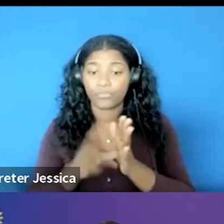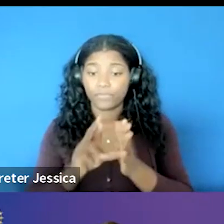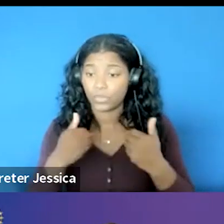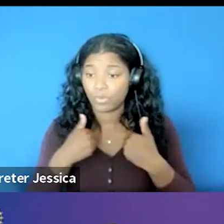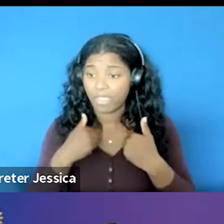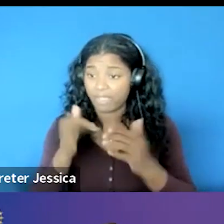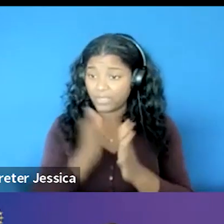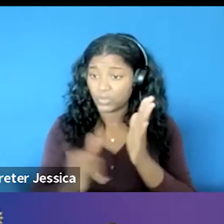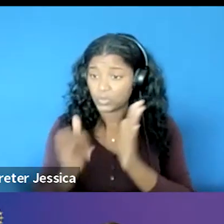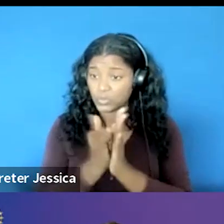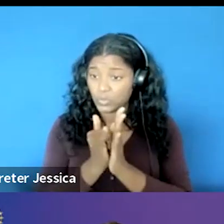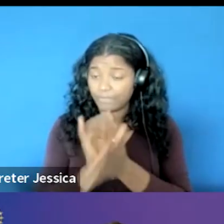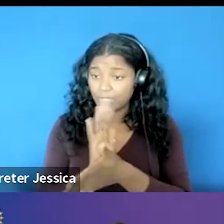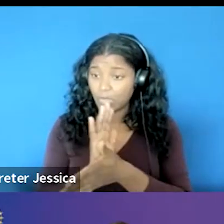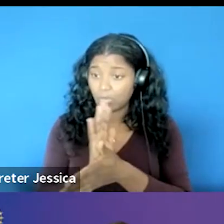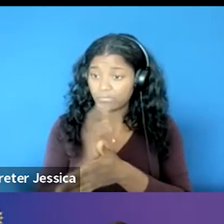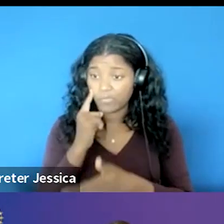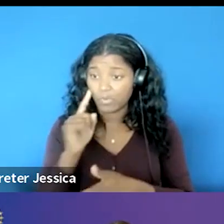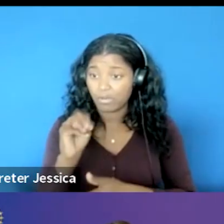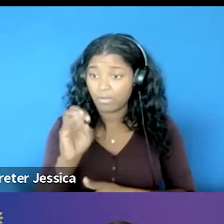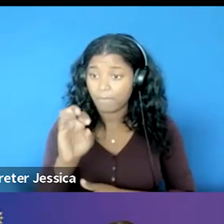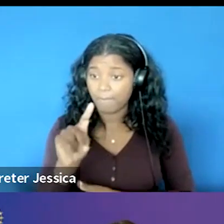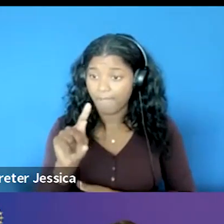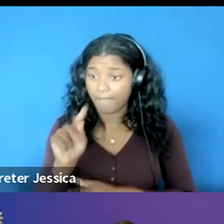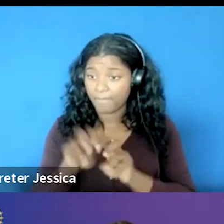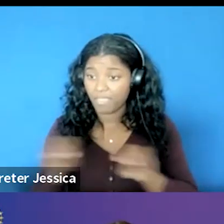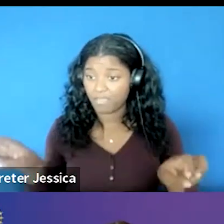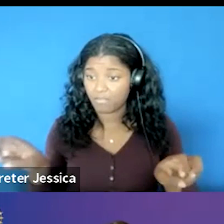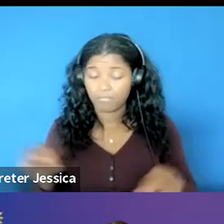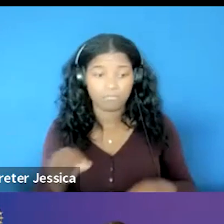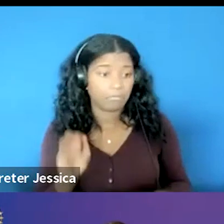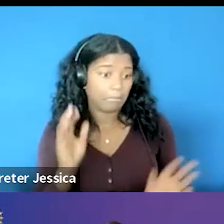on the review or of the mock panel? Colette St. Mary: I'm not aware of any.